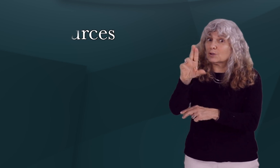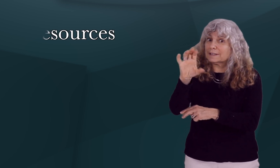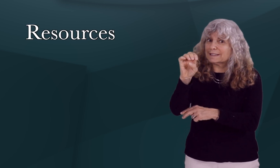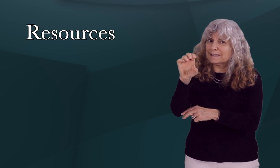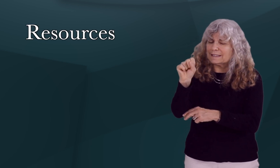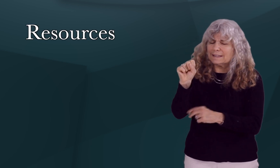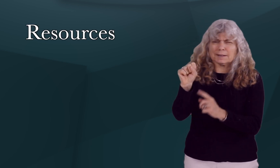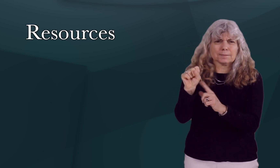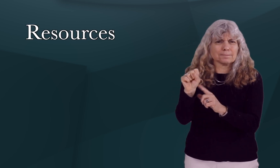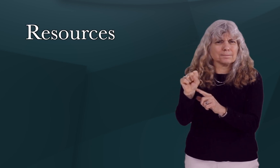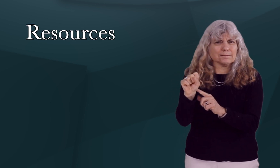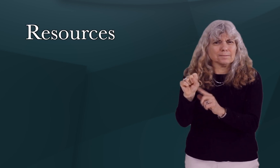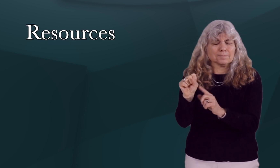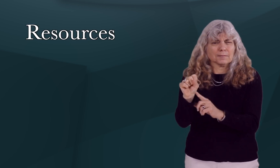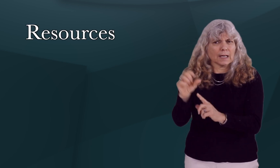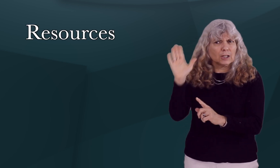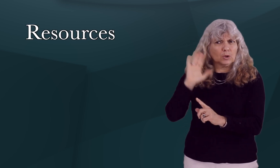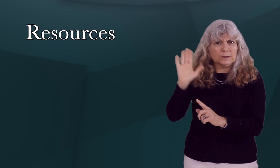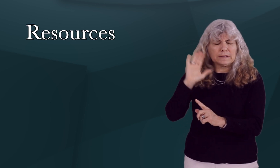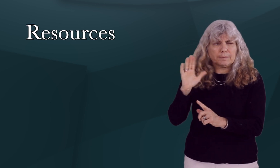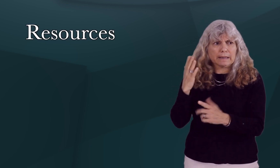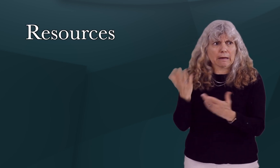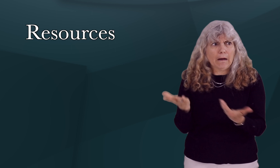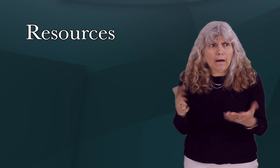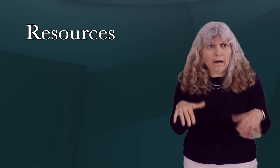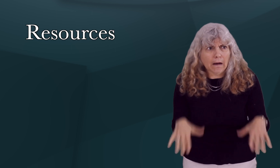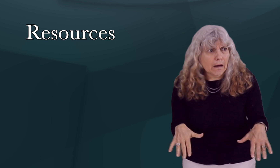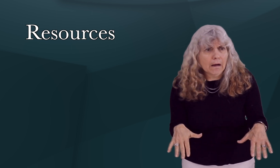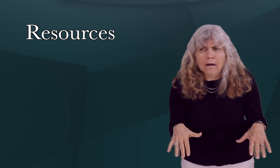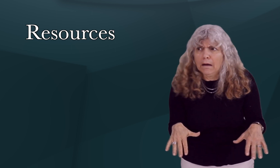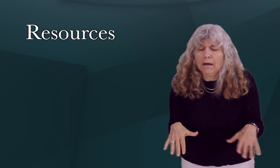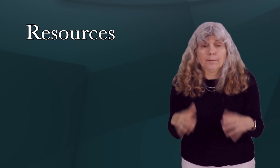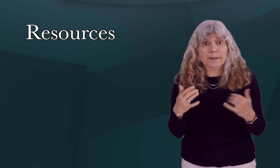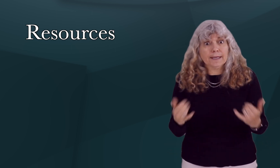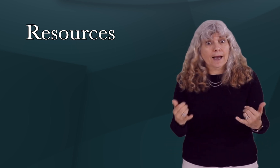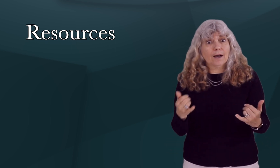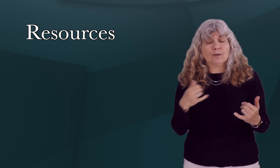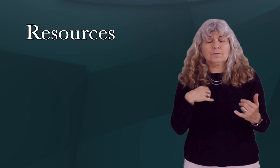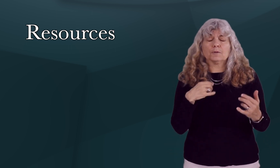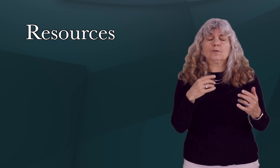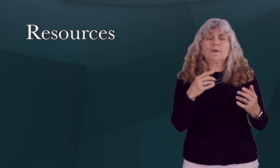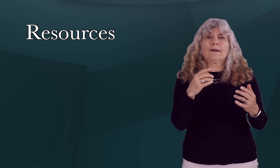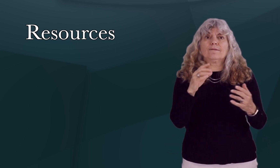In the past, parents were often stumped on what to do.